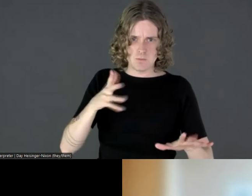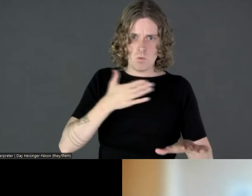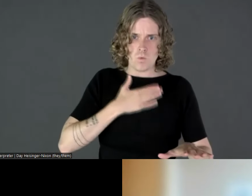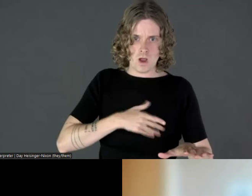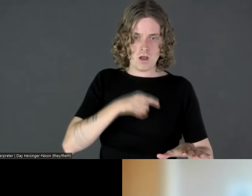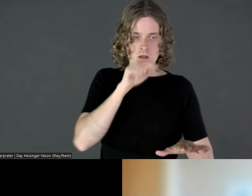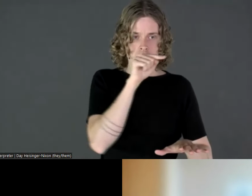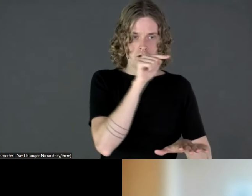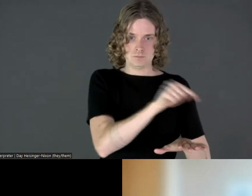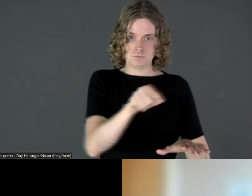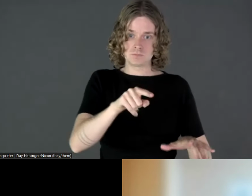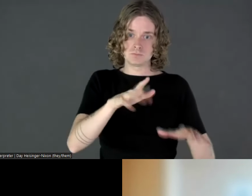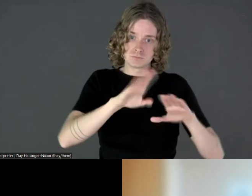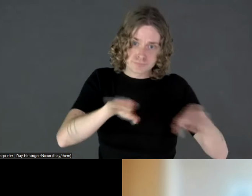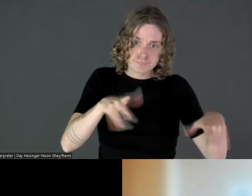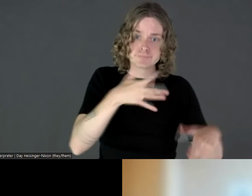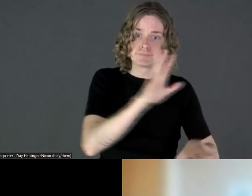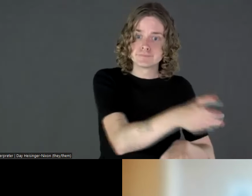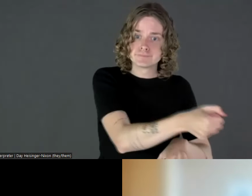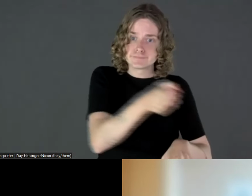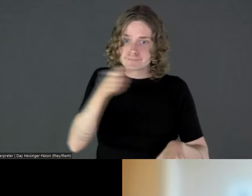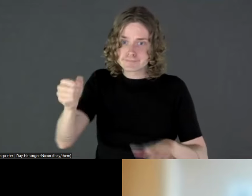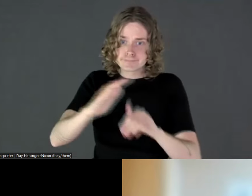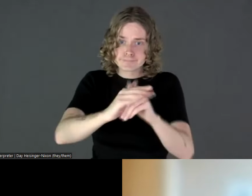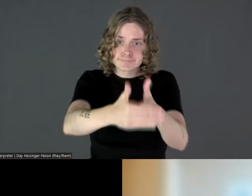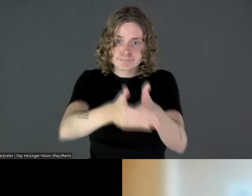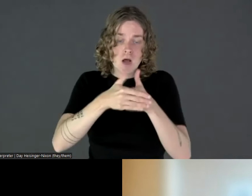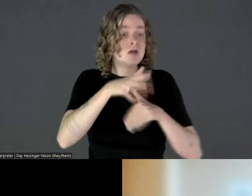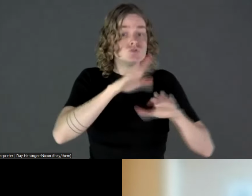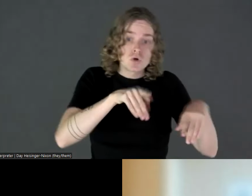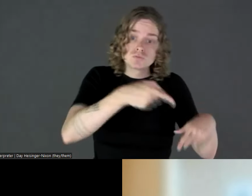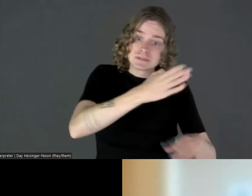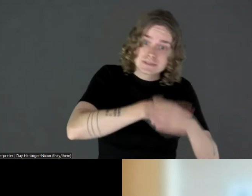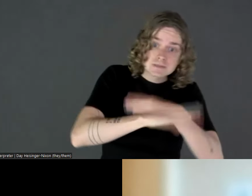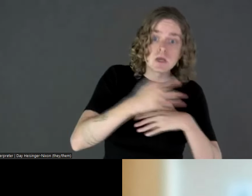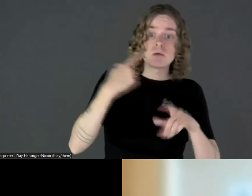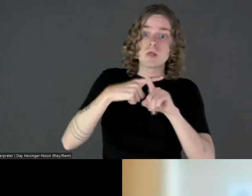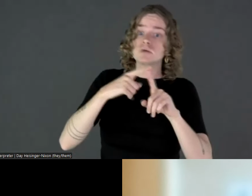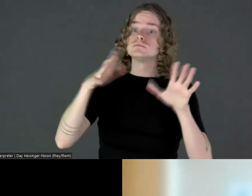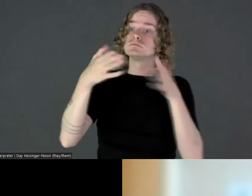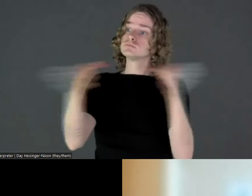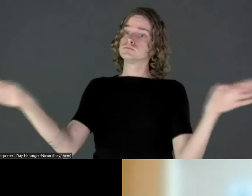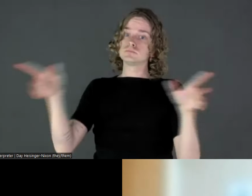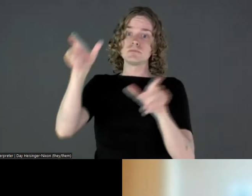protecting especially children with disabilities and people with disabilities who were left behind